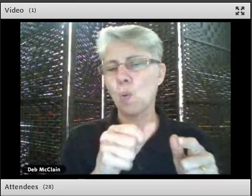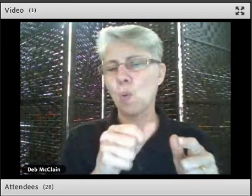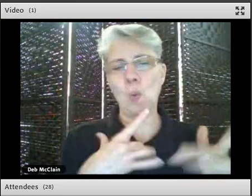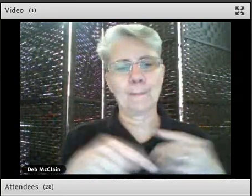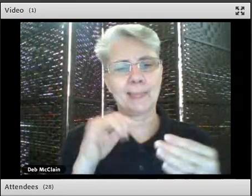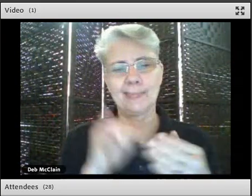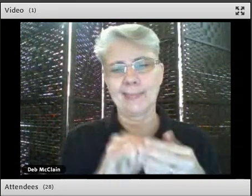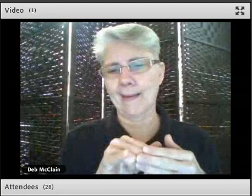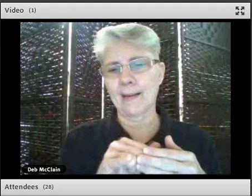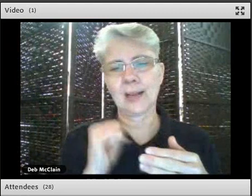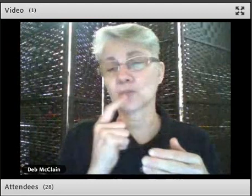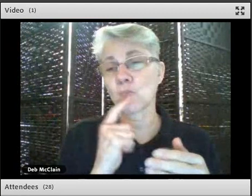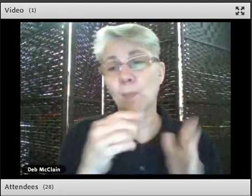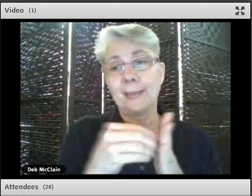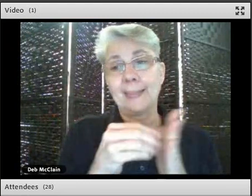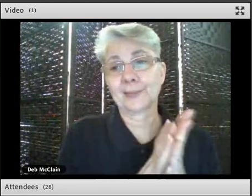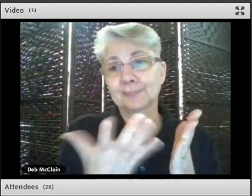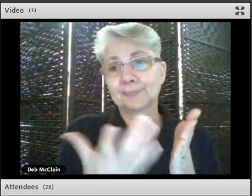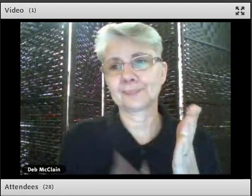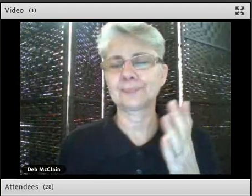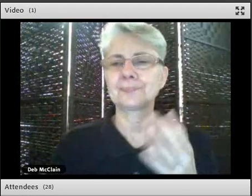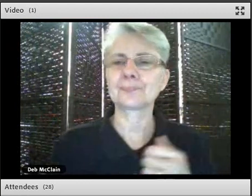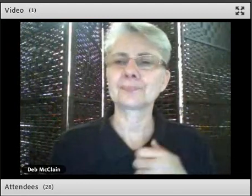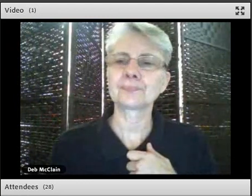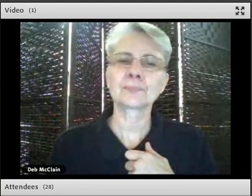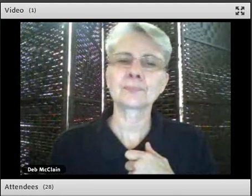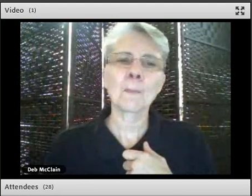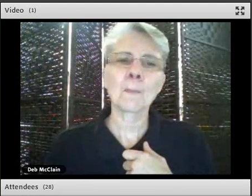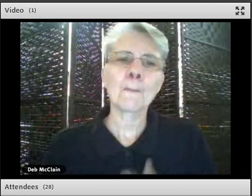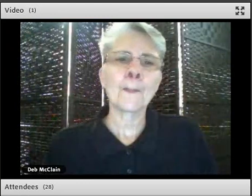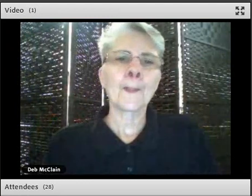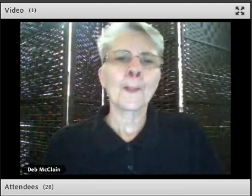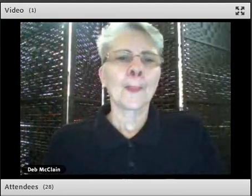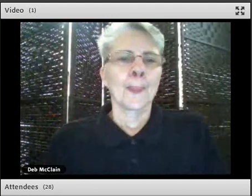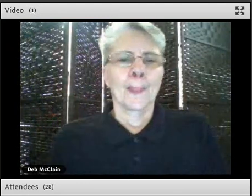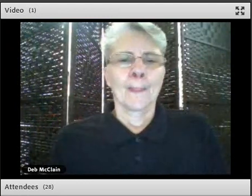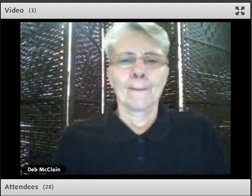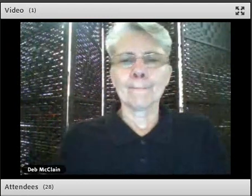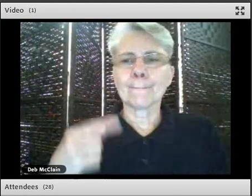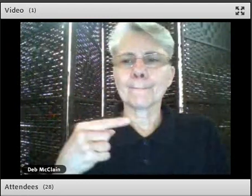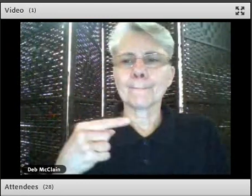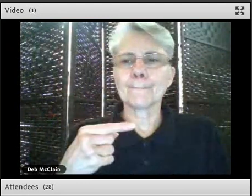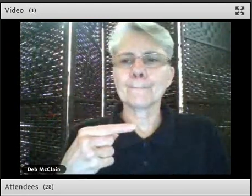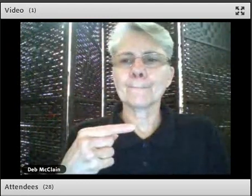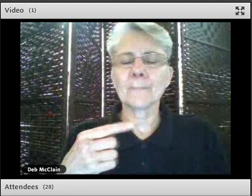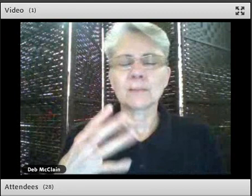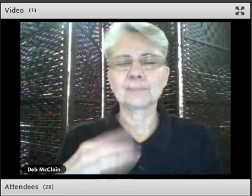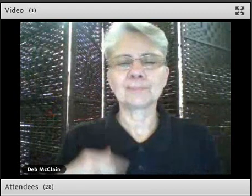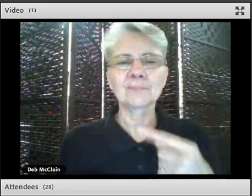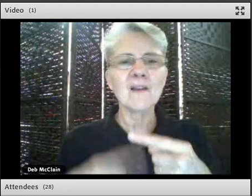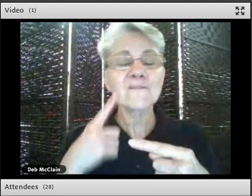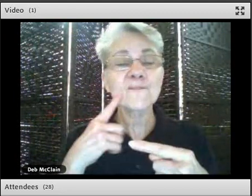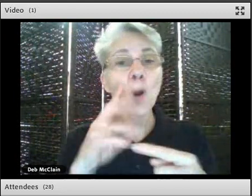For awards -- again, awards are something that you should decide as an institution